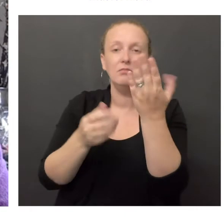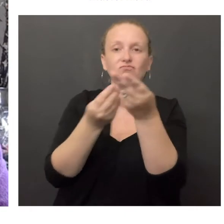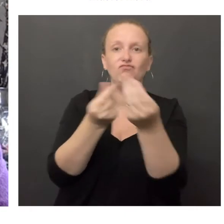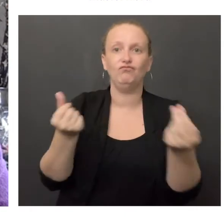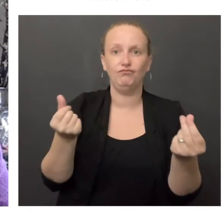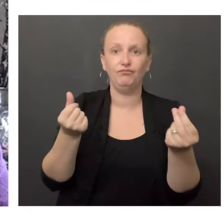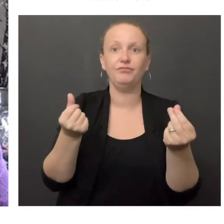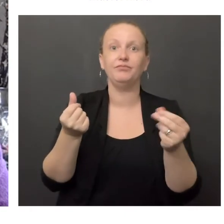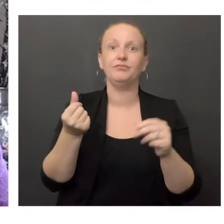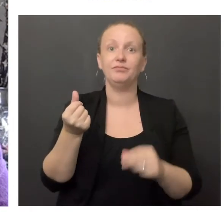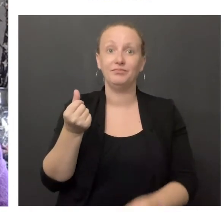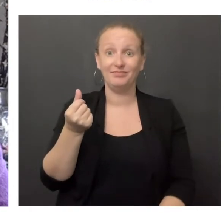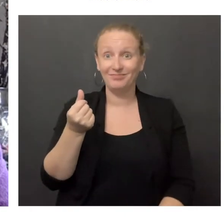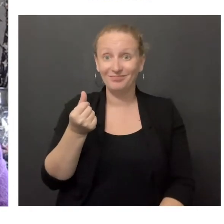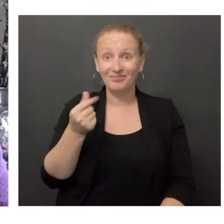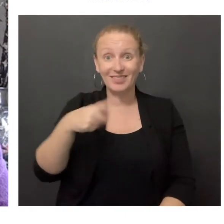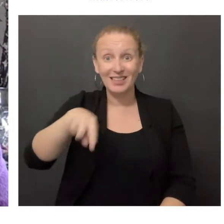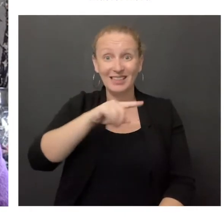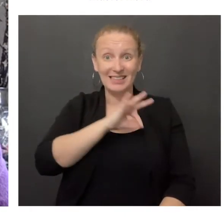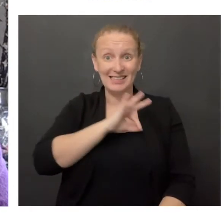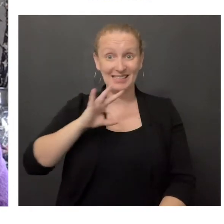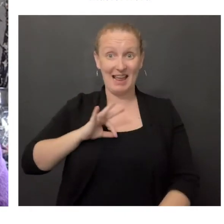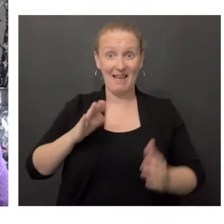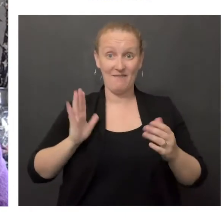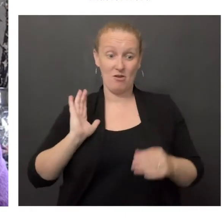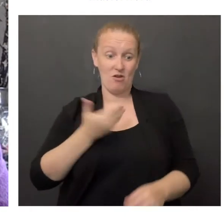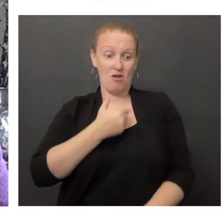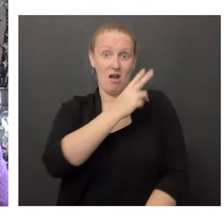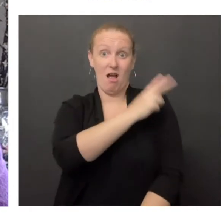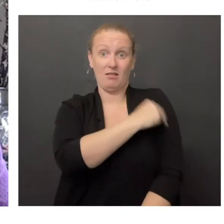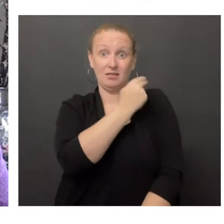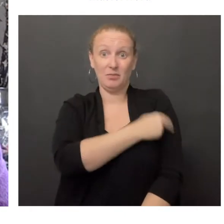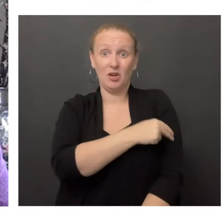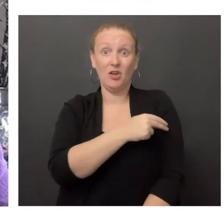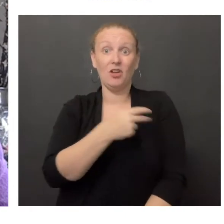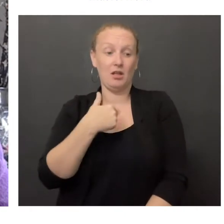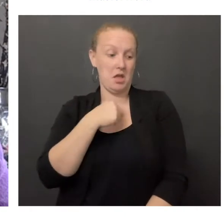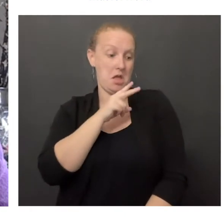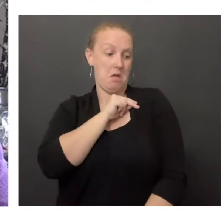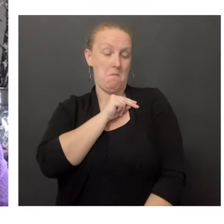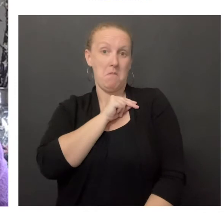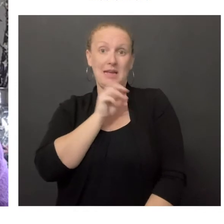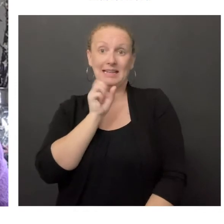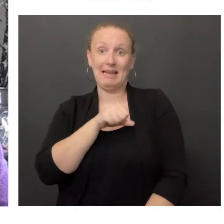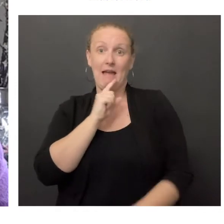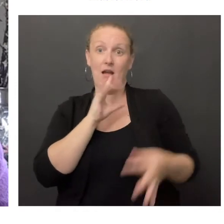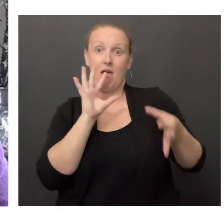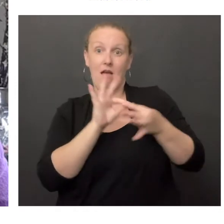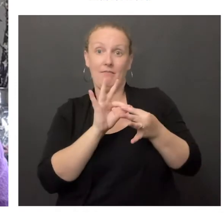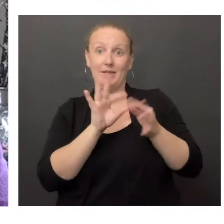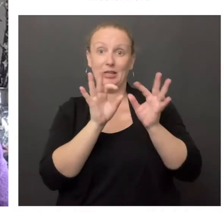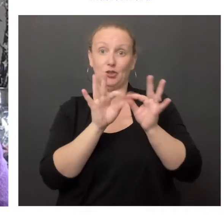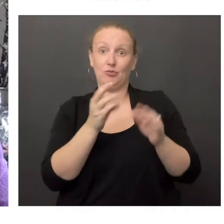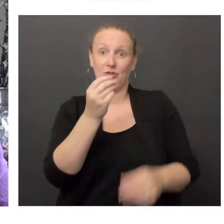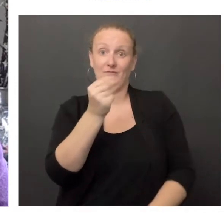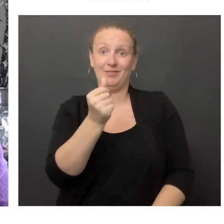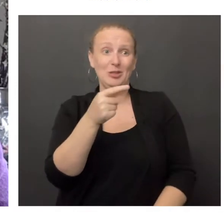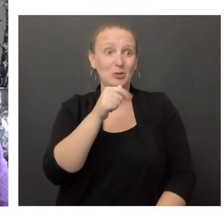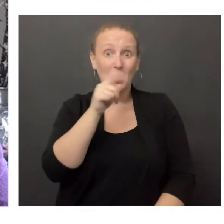we have them on your lapel It's as easy as is asking it to do the work for you. You don't even have to do anything anymore.